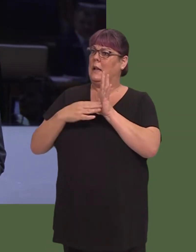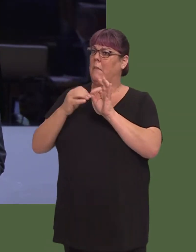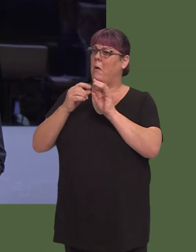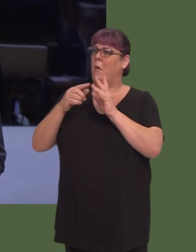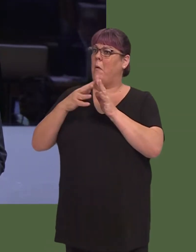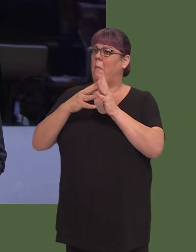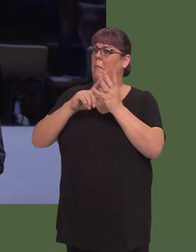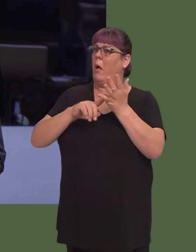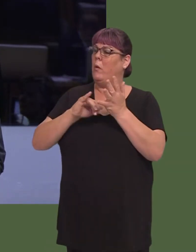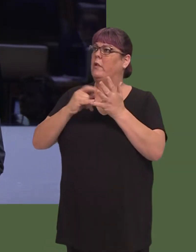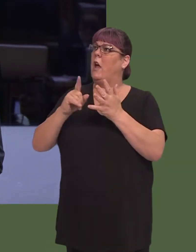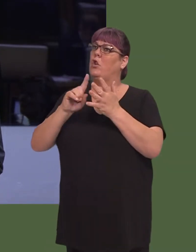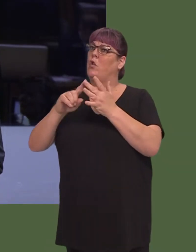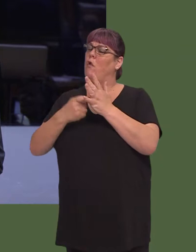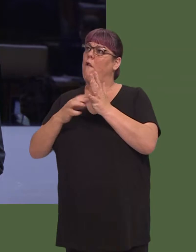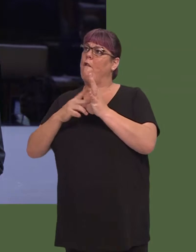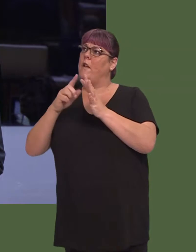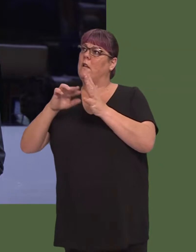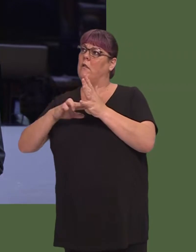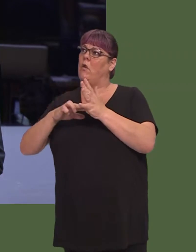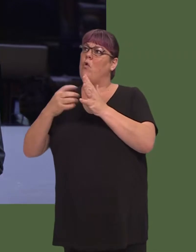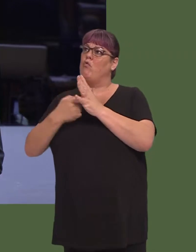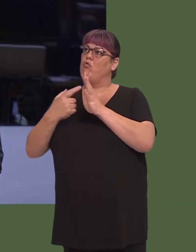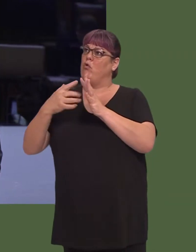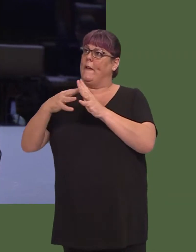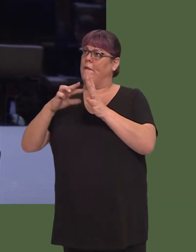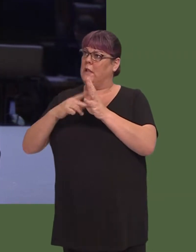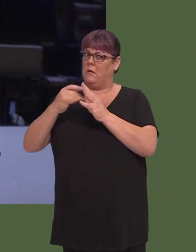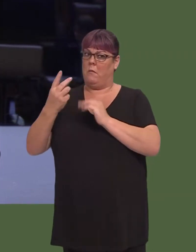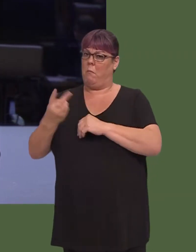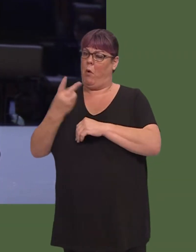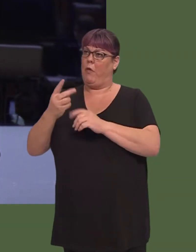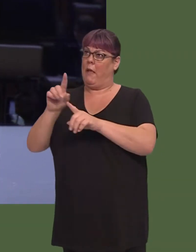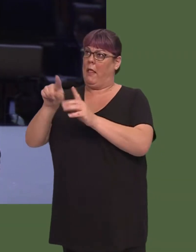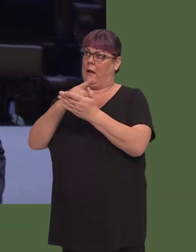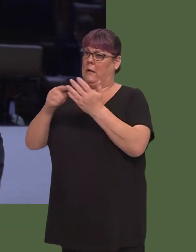Suzy Davies AM: Thank you very much for that, considering we're some way into the lifespans